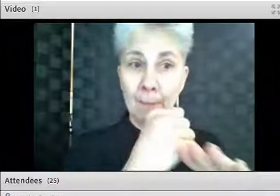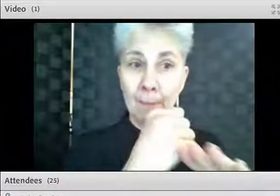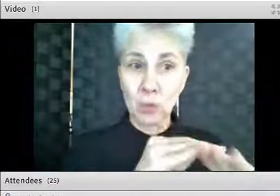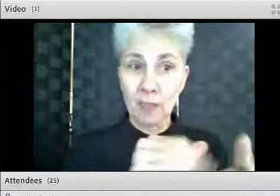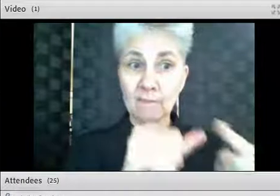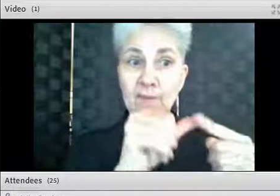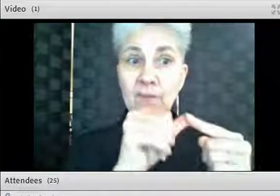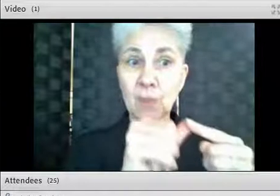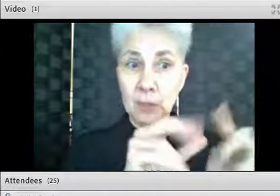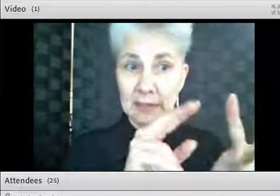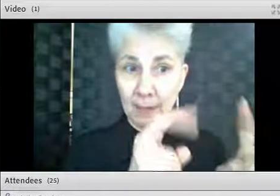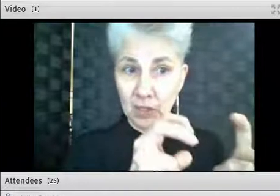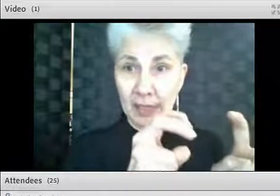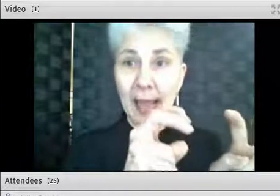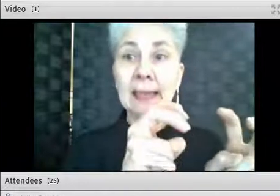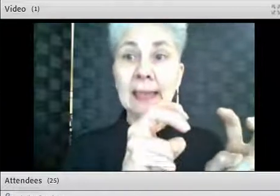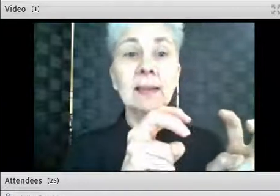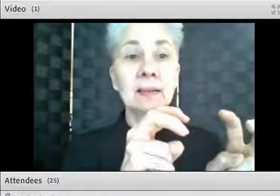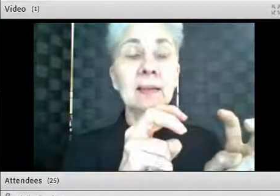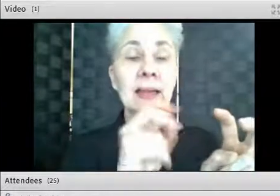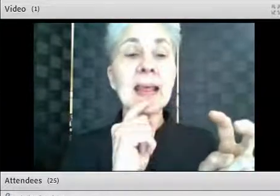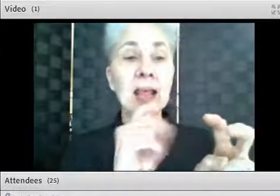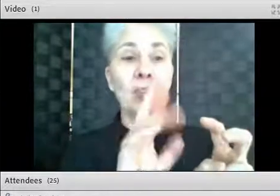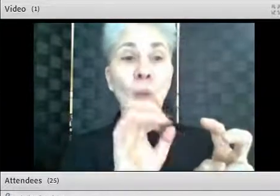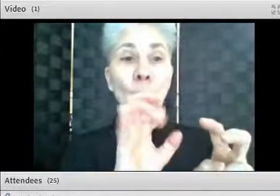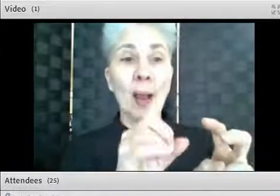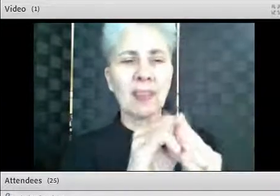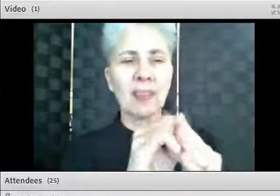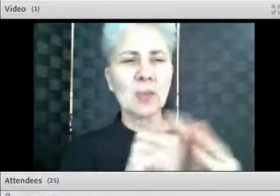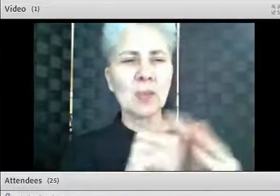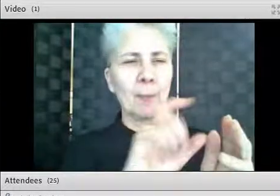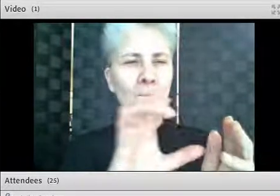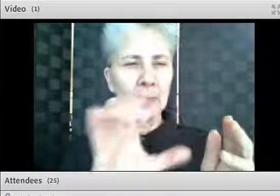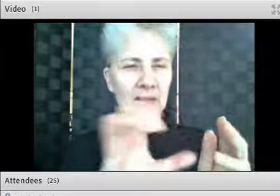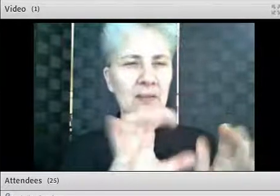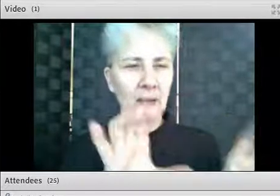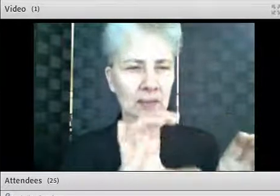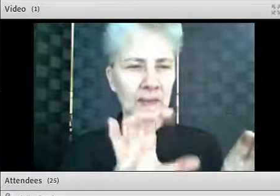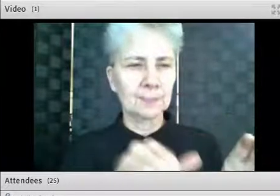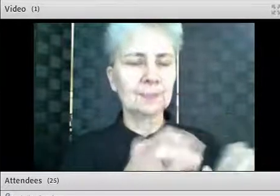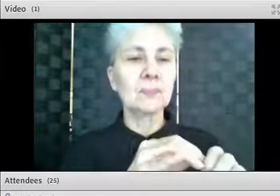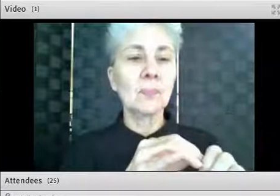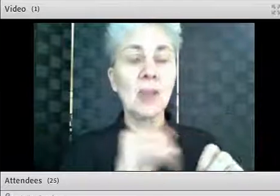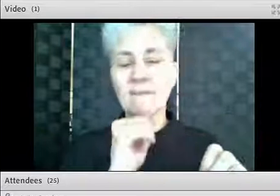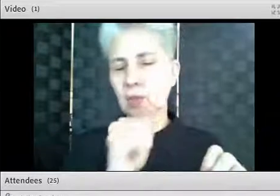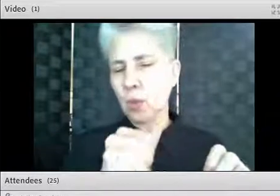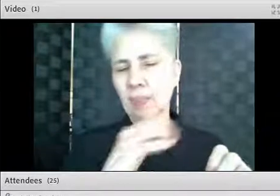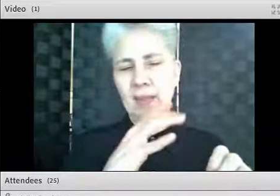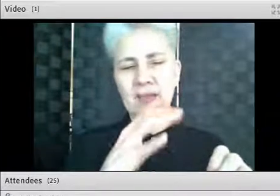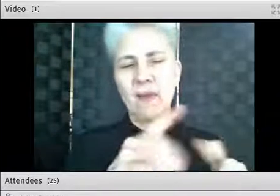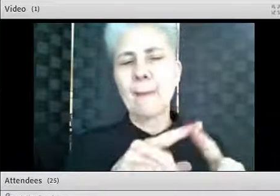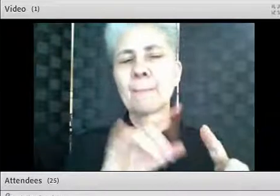That's what Library of Congress does, so if you don't, that's fine, but that's kind of the best practice is to do that.